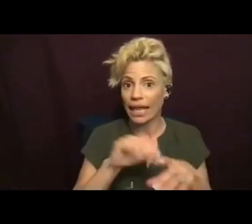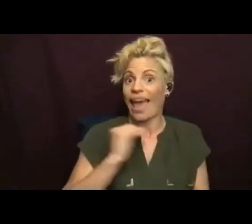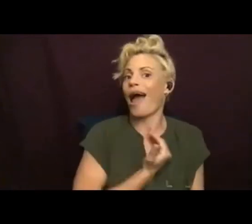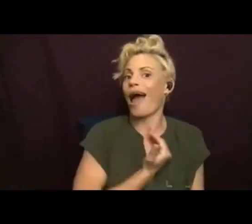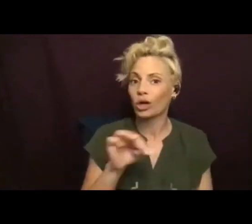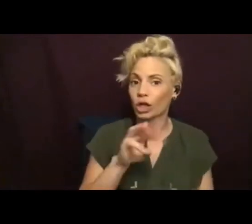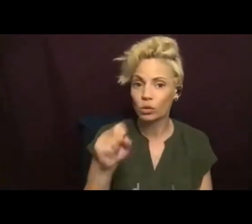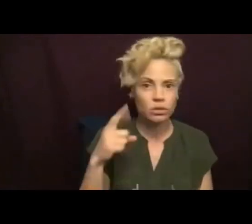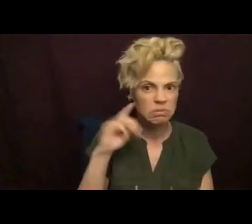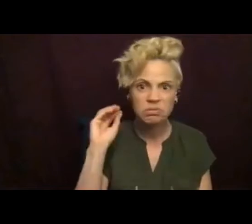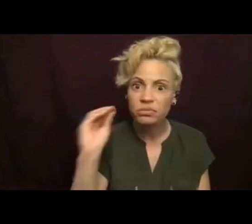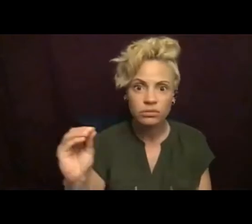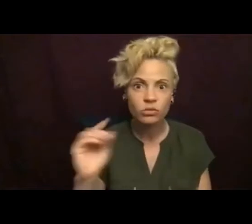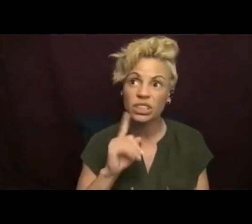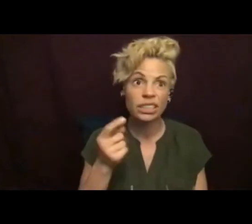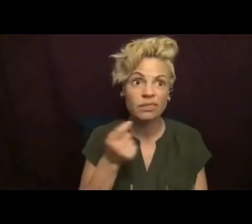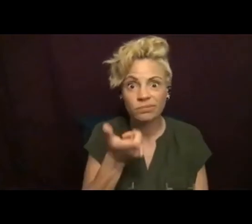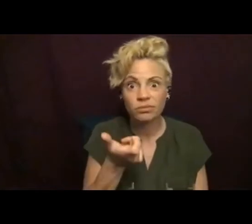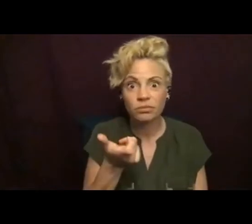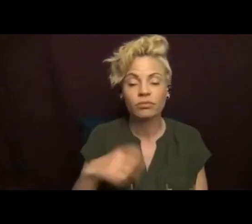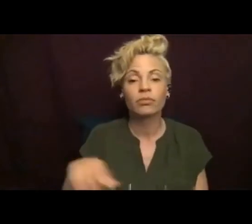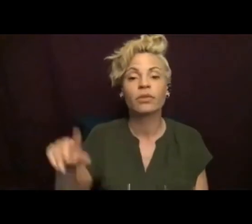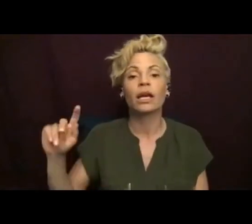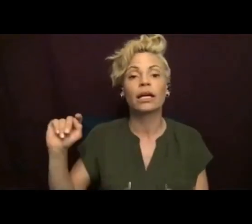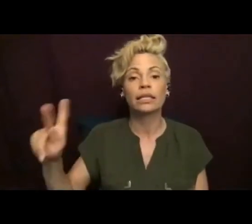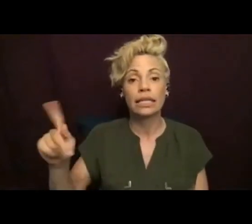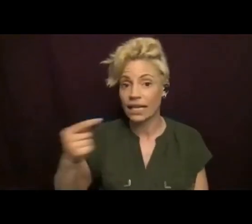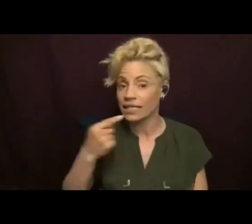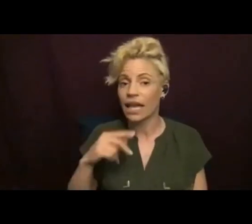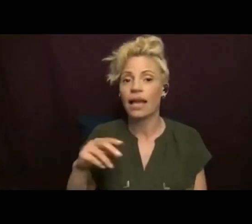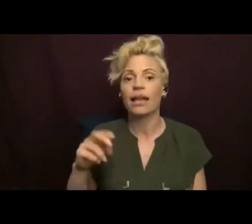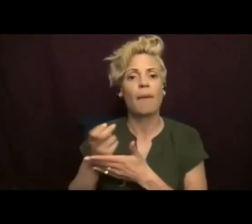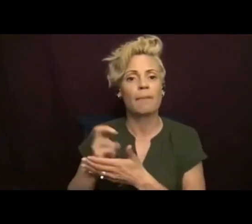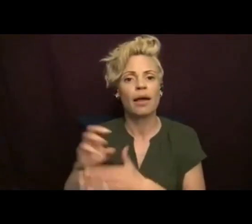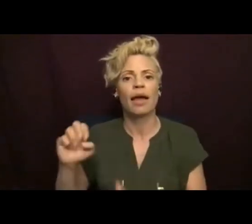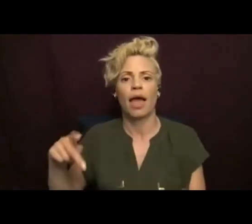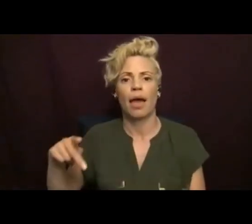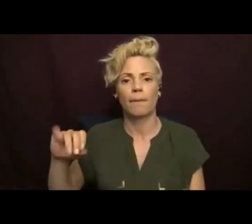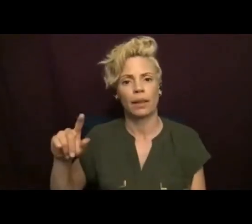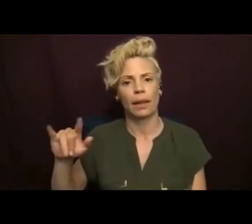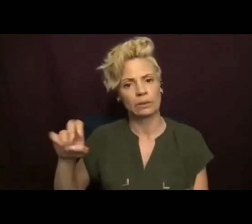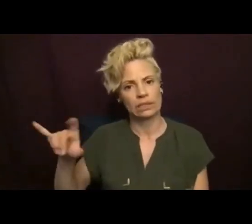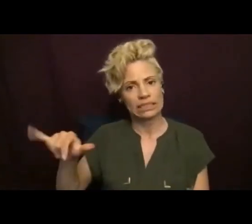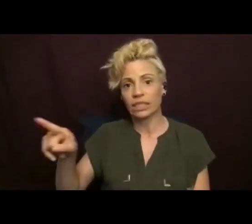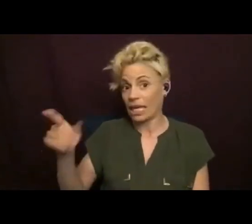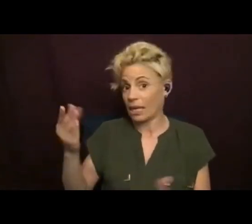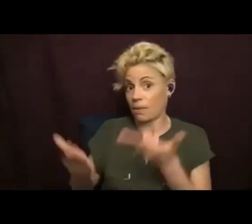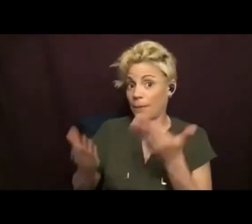TK mentioned that he has epilepsy, he probably may not have even heard this,